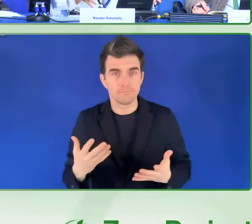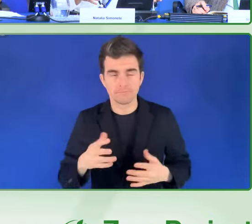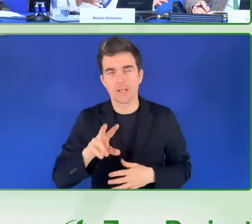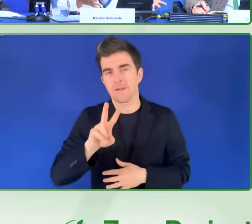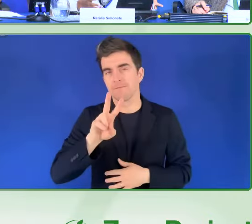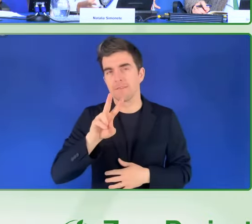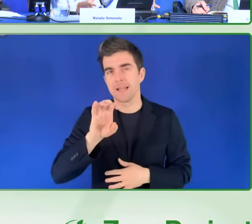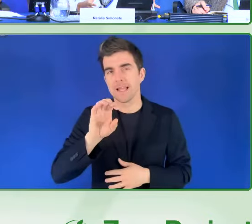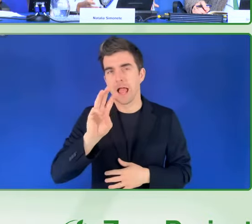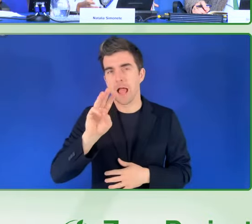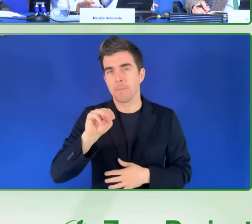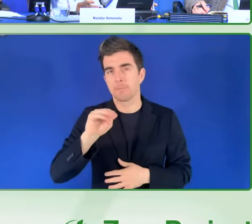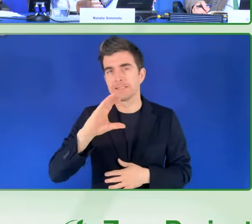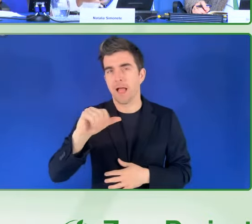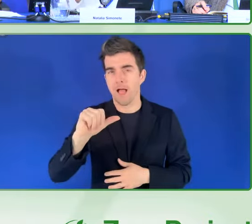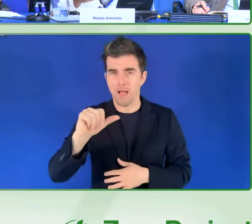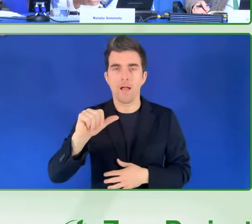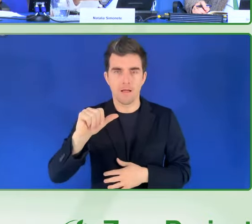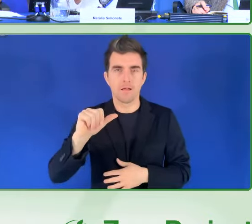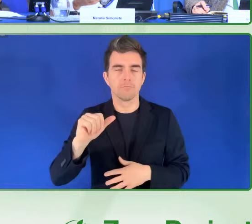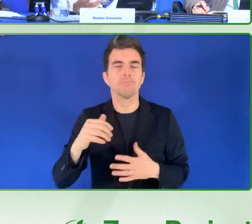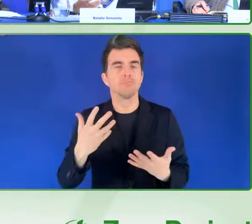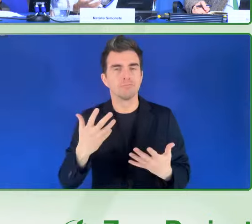Good afternoon everyone.